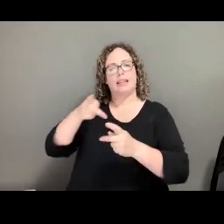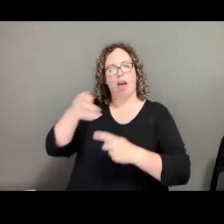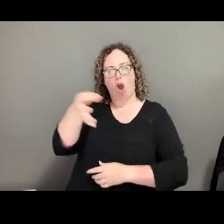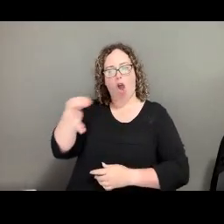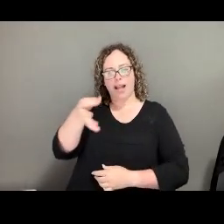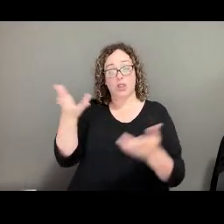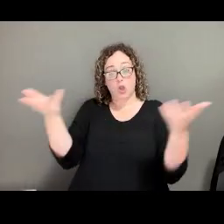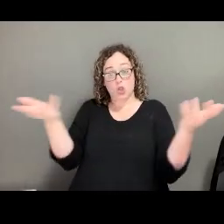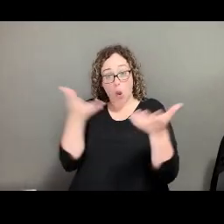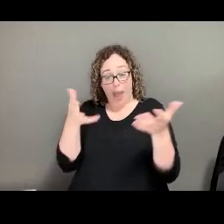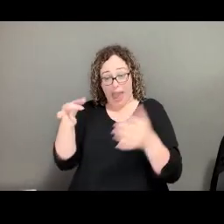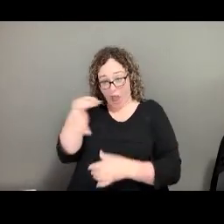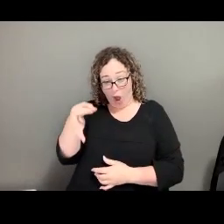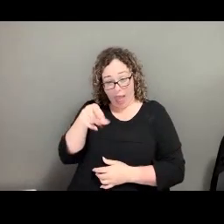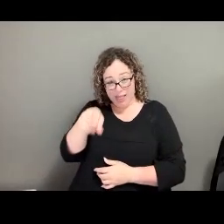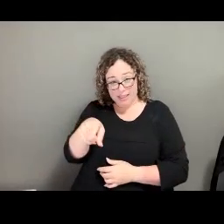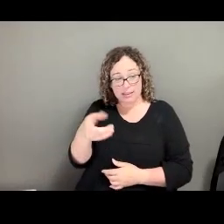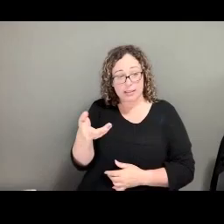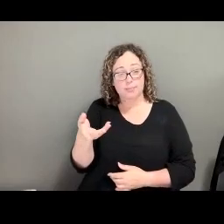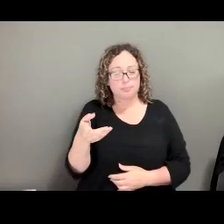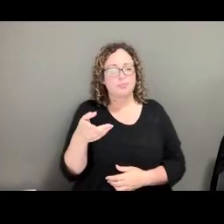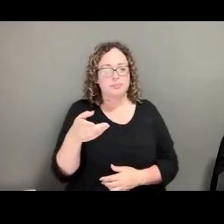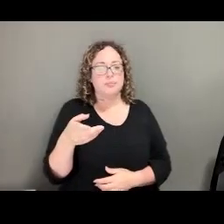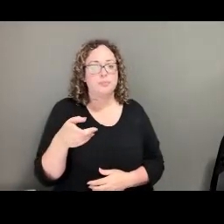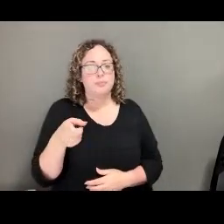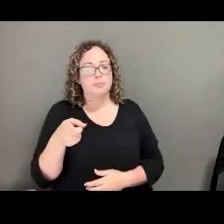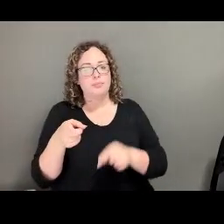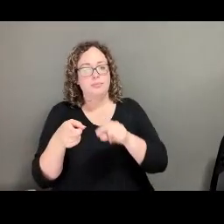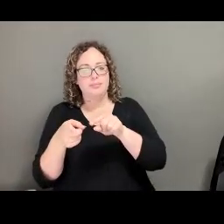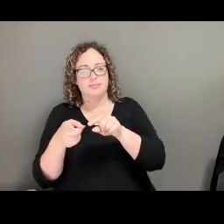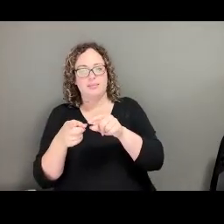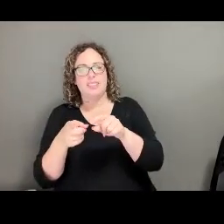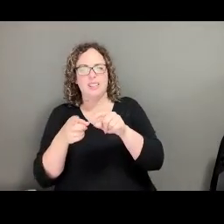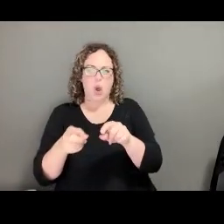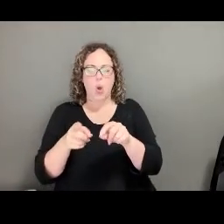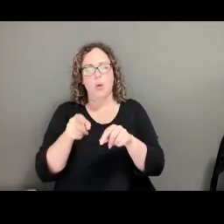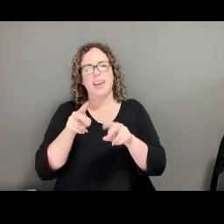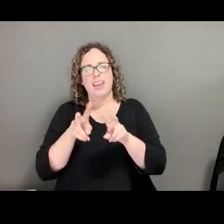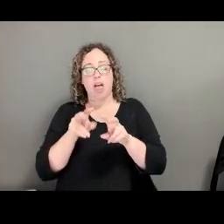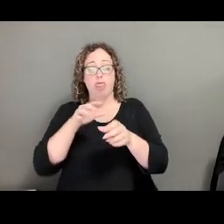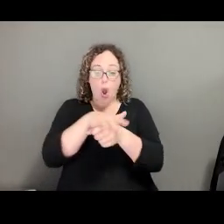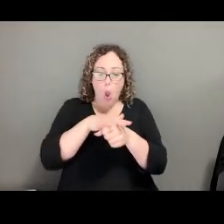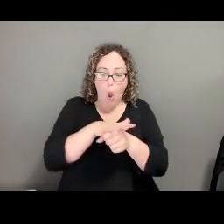So Christmas Island is called by the locals the Rock. Not that rock. It's a different rock.